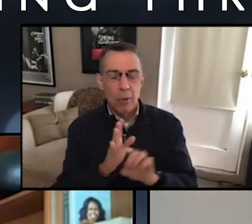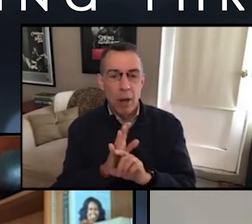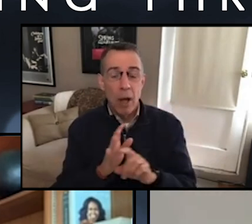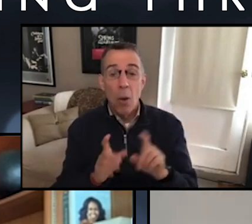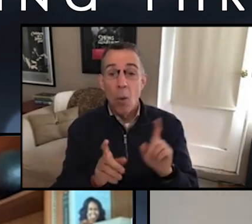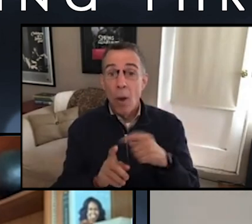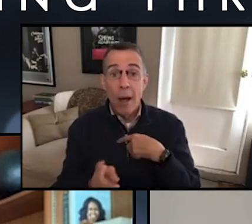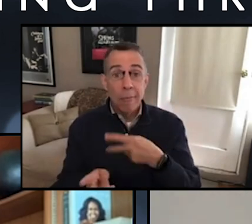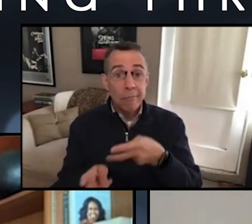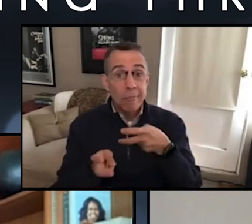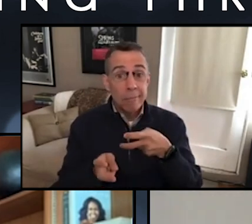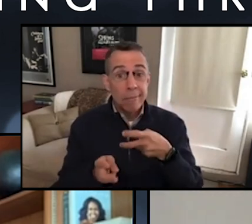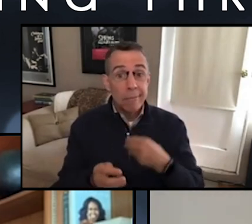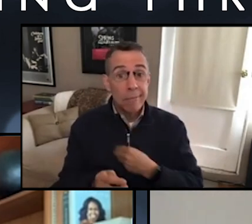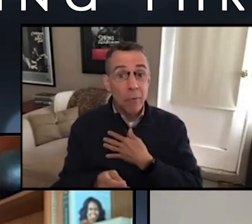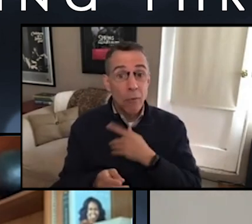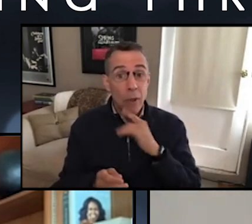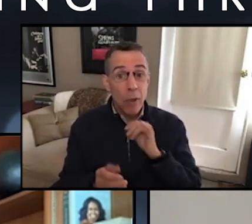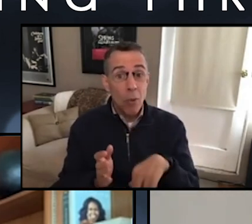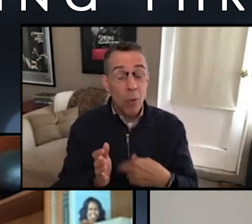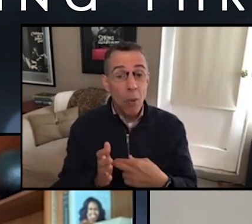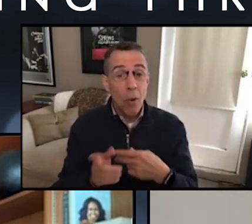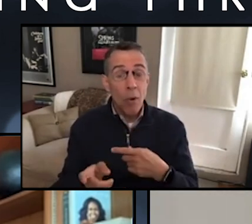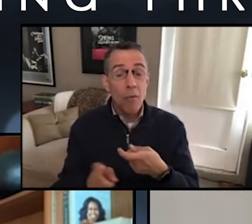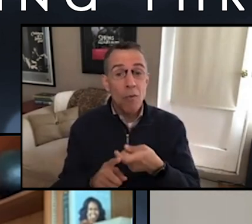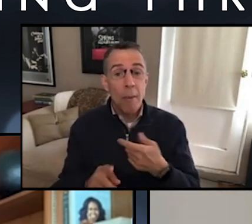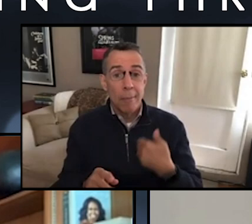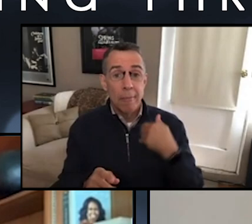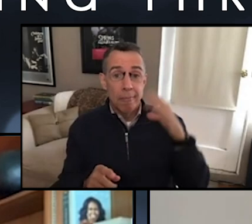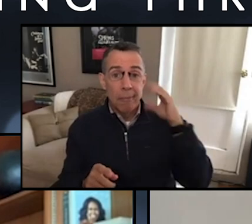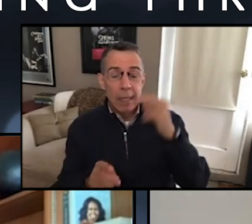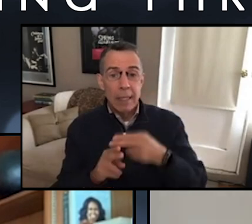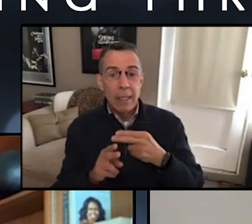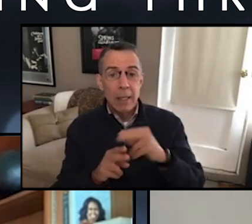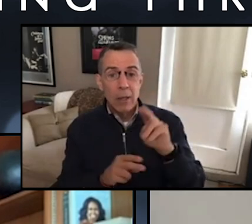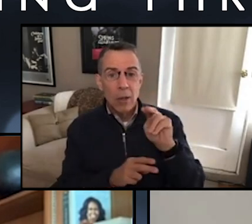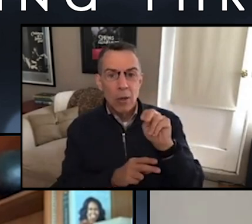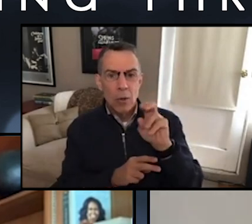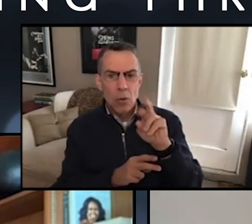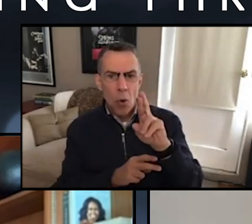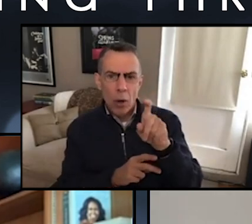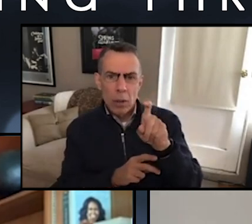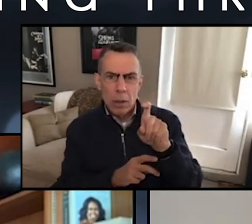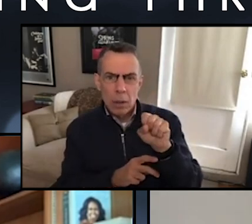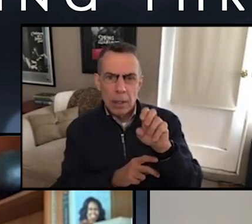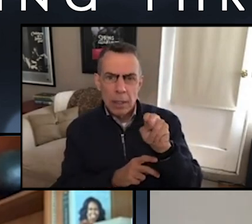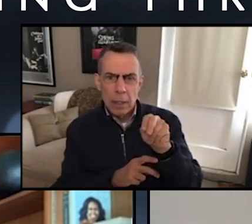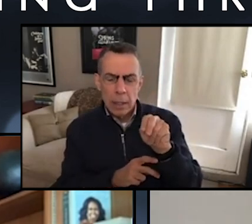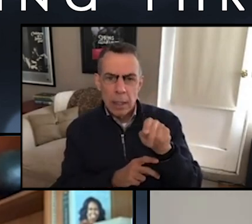inspiration from actually it was from a young man. His name is Norickson. He was